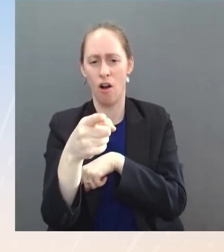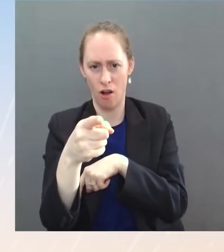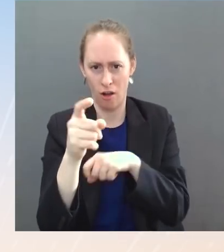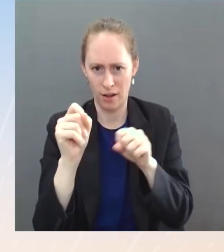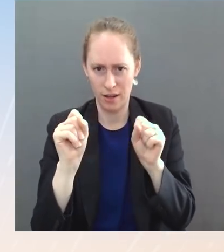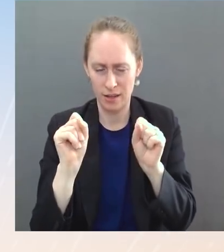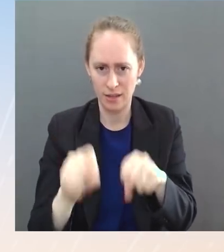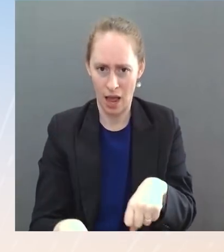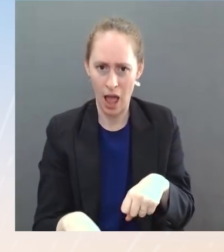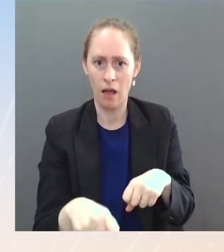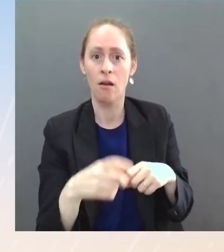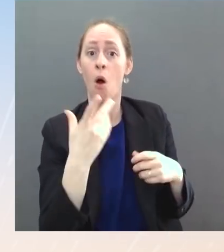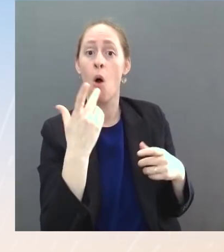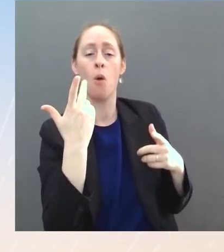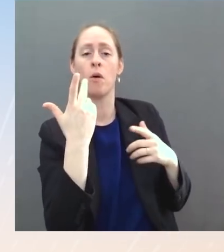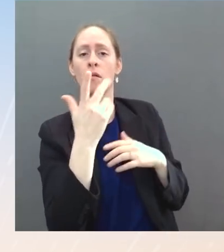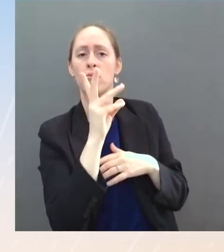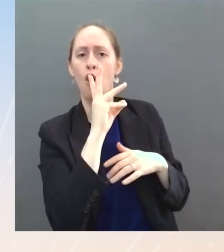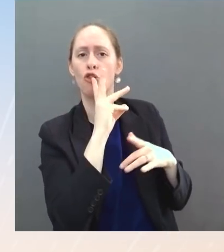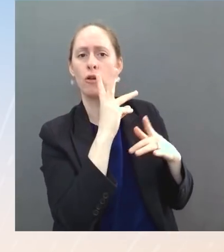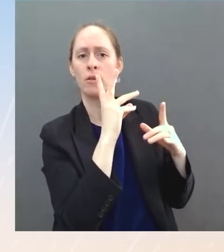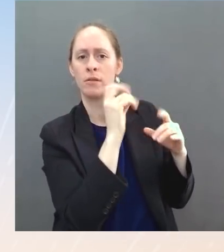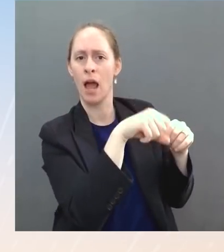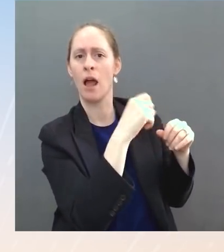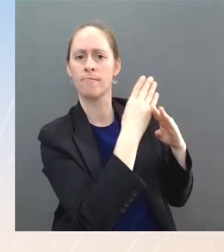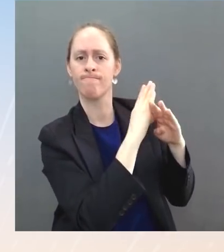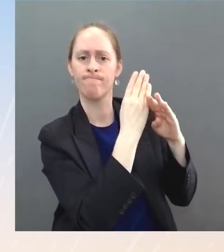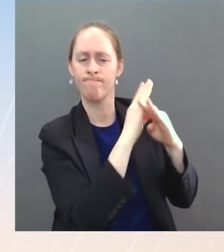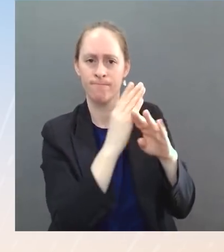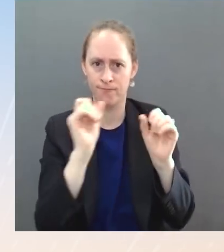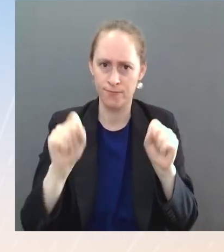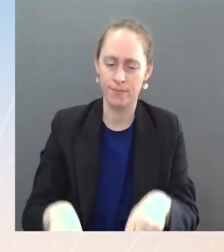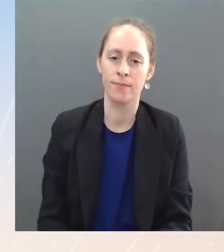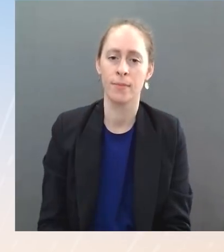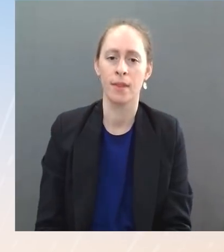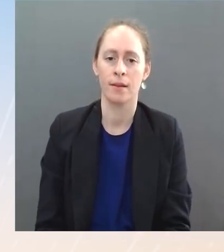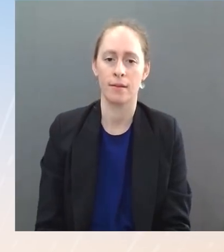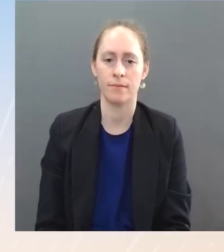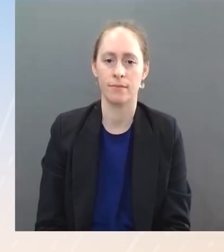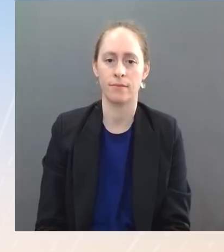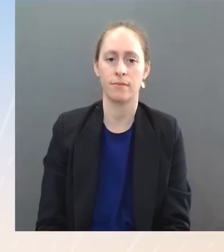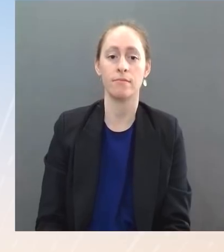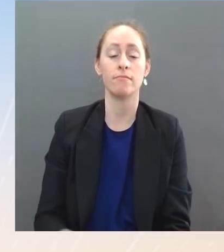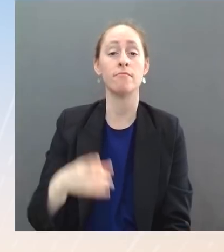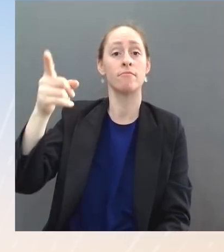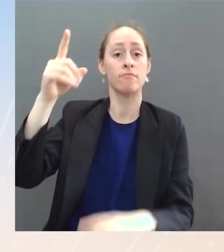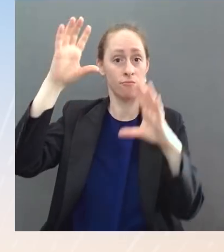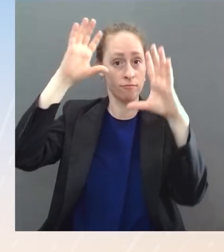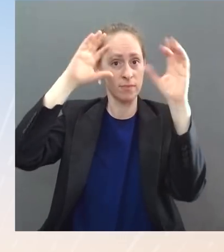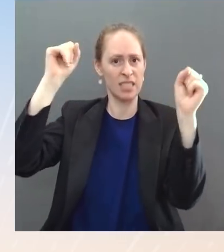President Biden went to Brussels to talk to key Allies 11 days ago about how to get coastal defense systems to Ukraine,